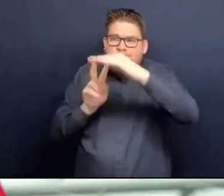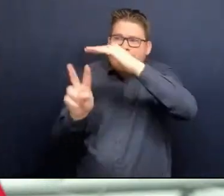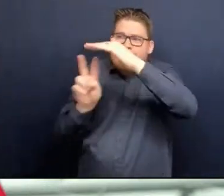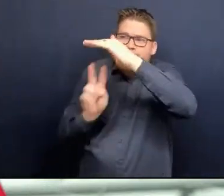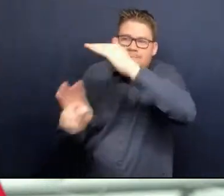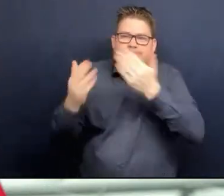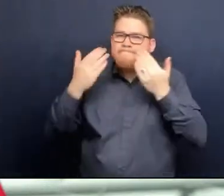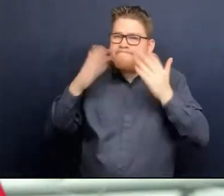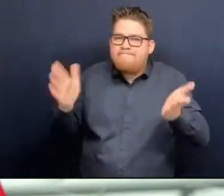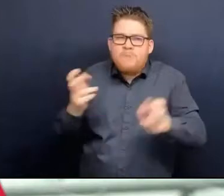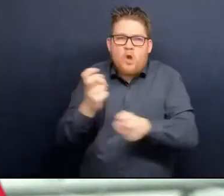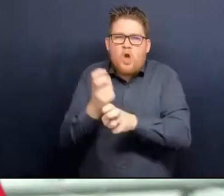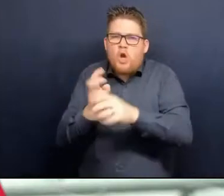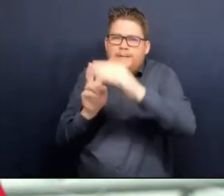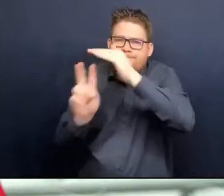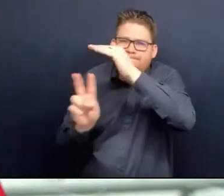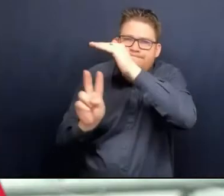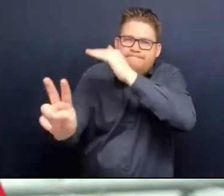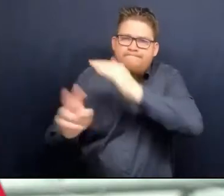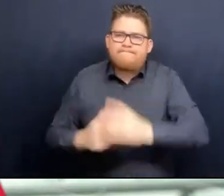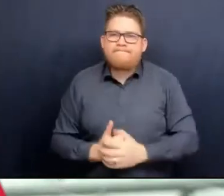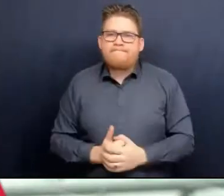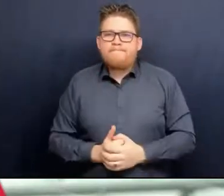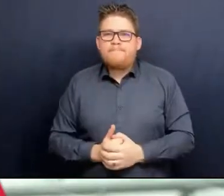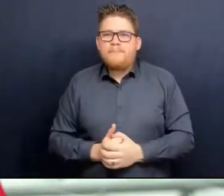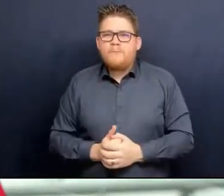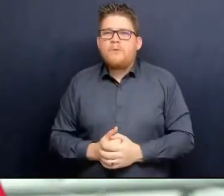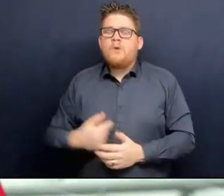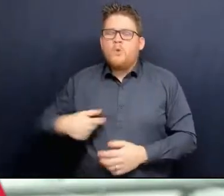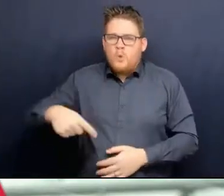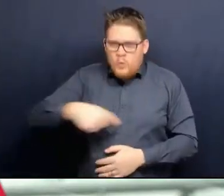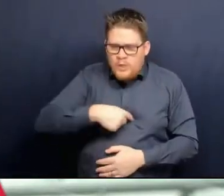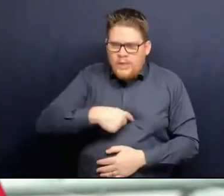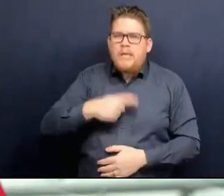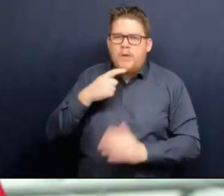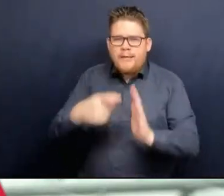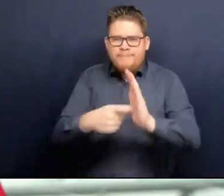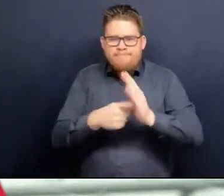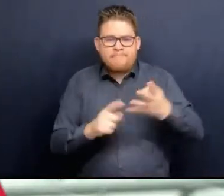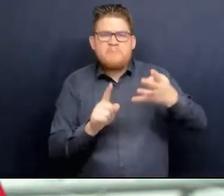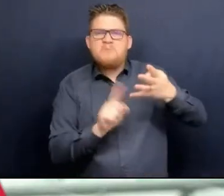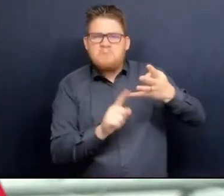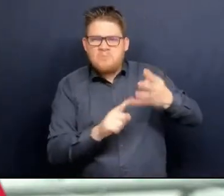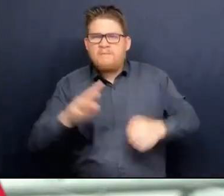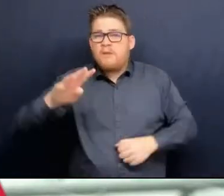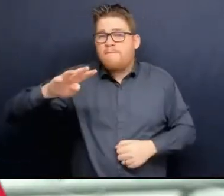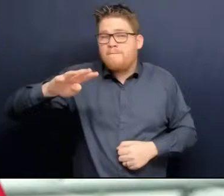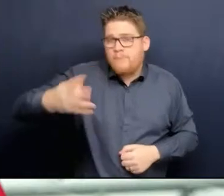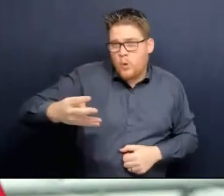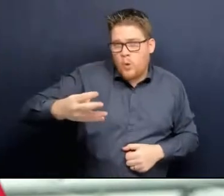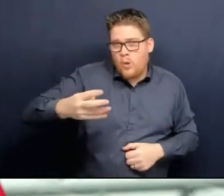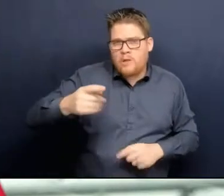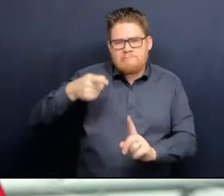think it's very likely we're going to need 1/4 dose of booster dose for people who are